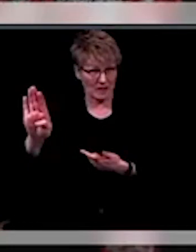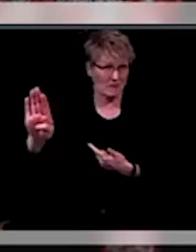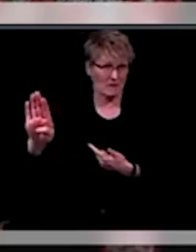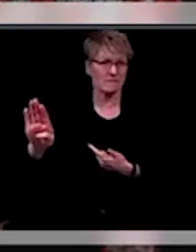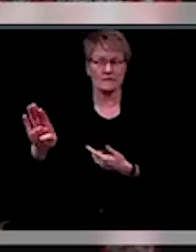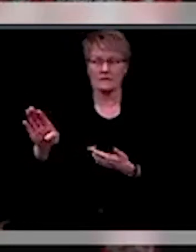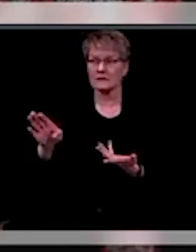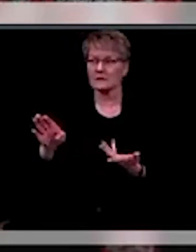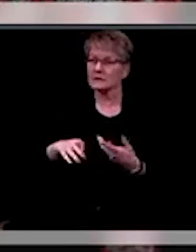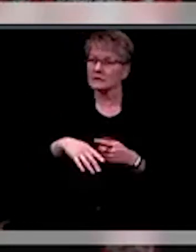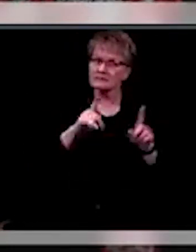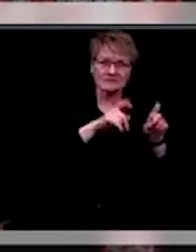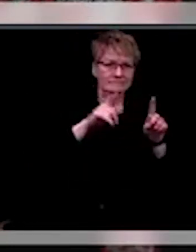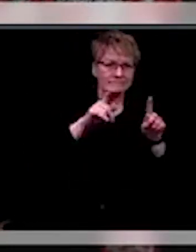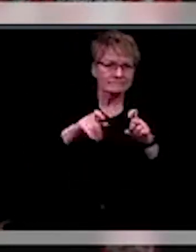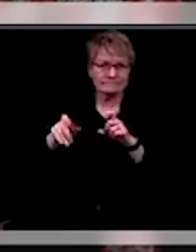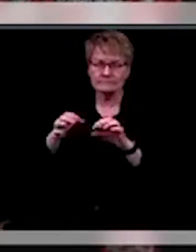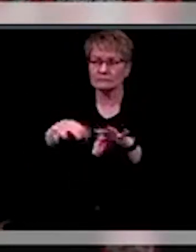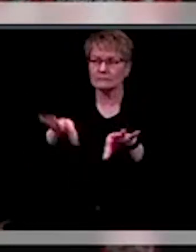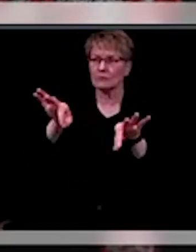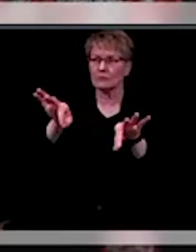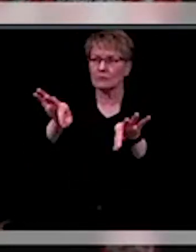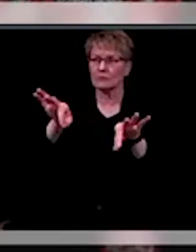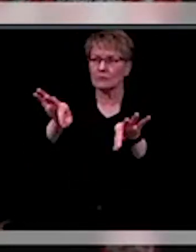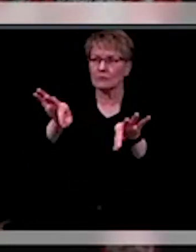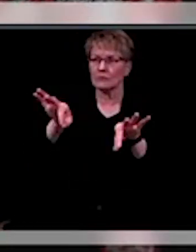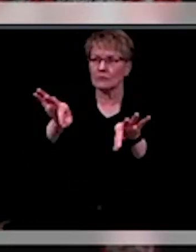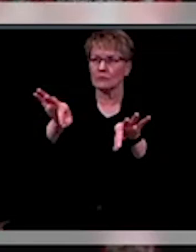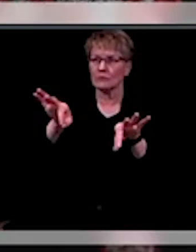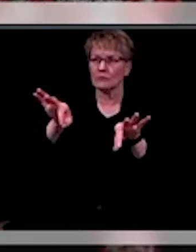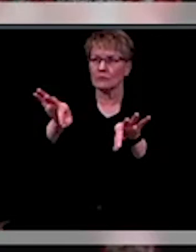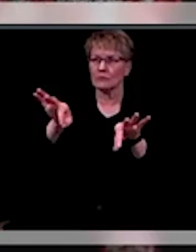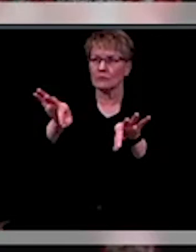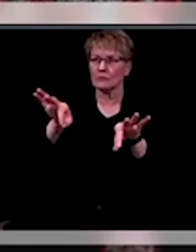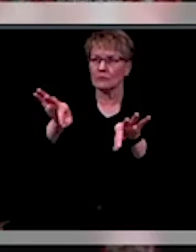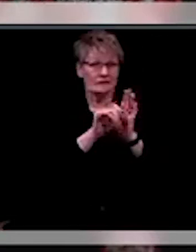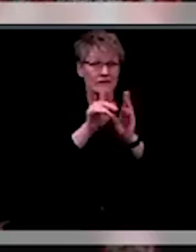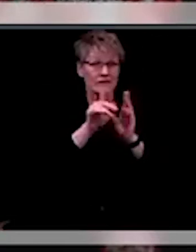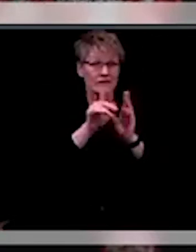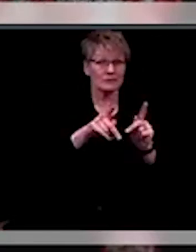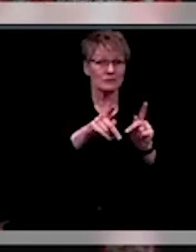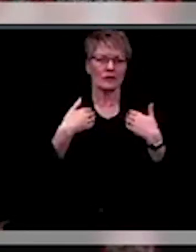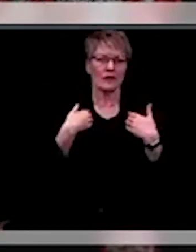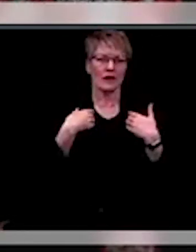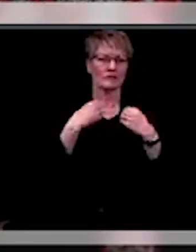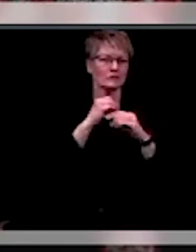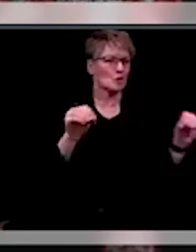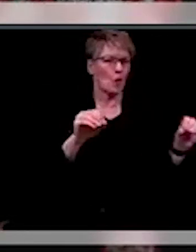it helps us identify asymptomatic cases in the community, which can prevent transmission in other